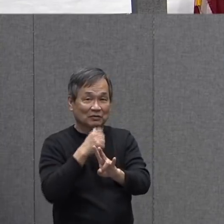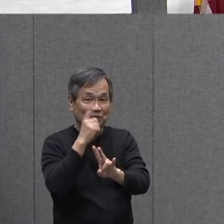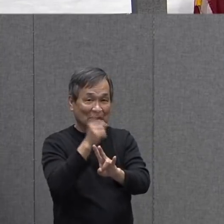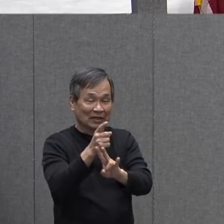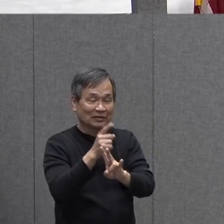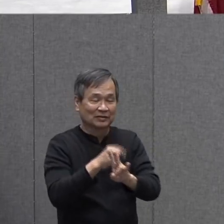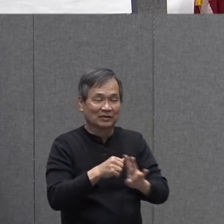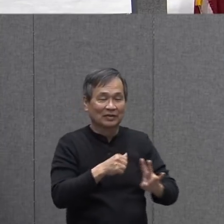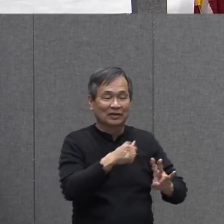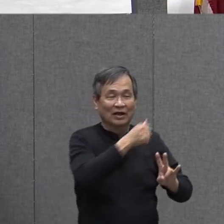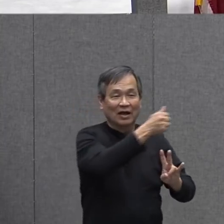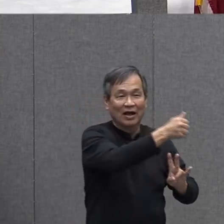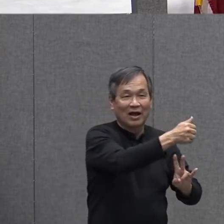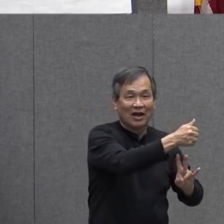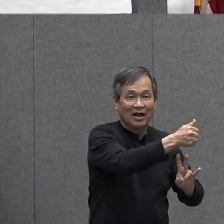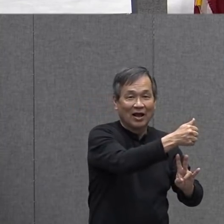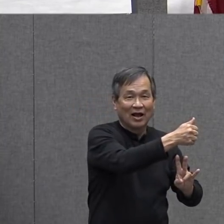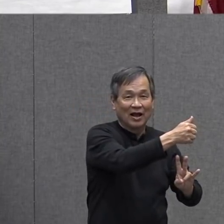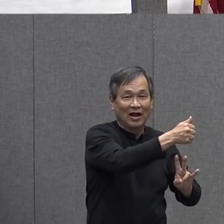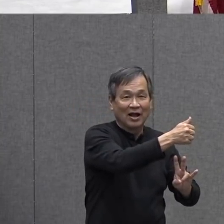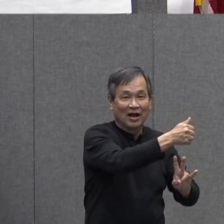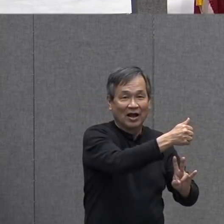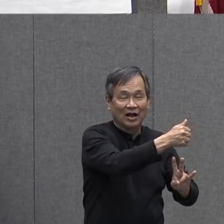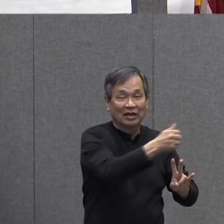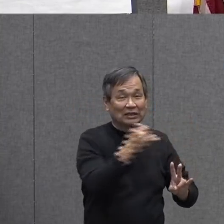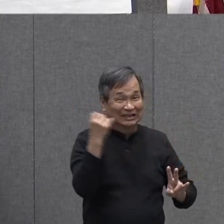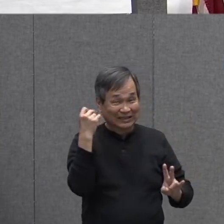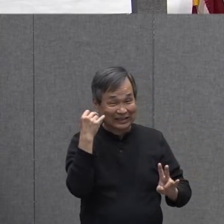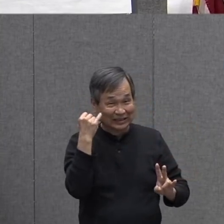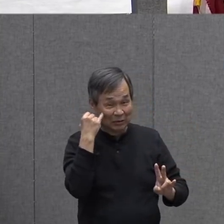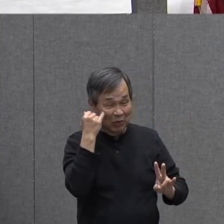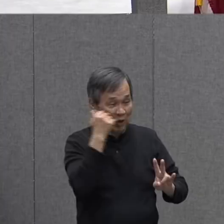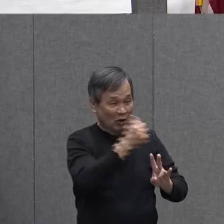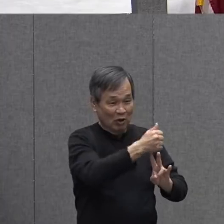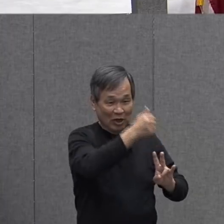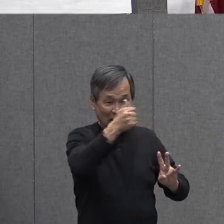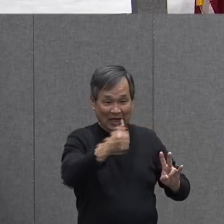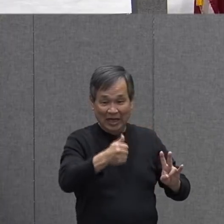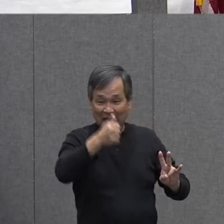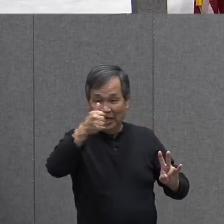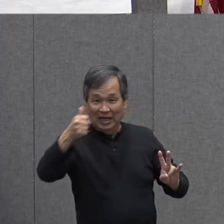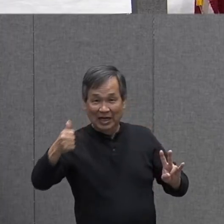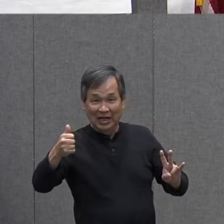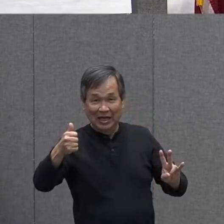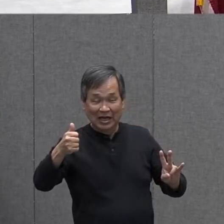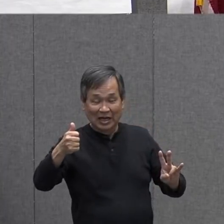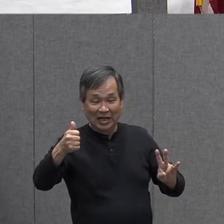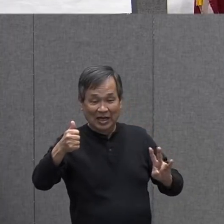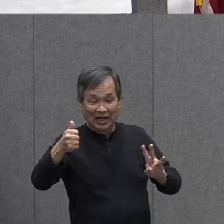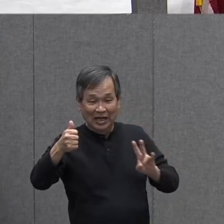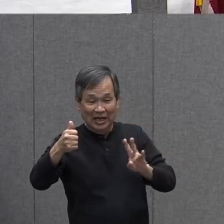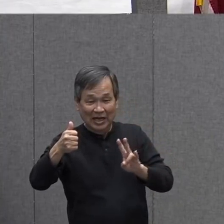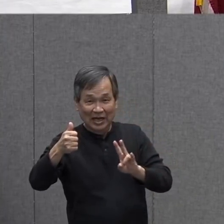What if we added two jumps of 10 to 137? Where would we land? Think about that.